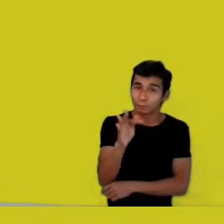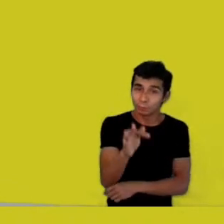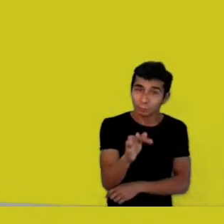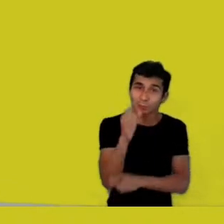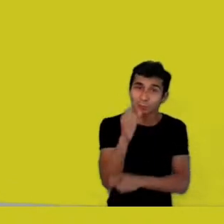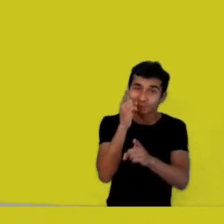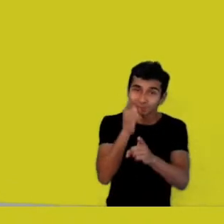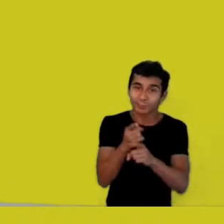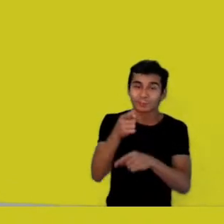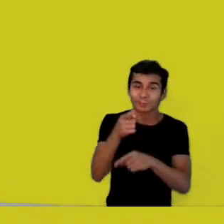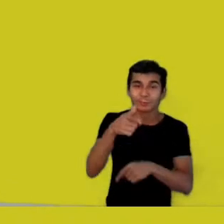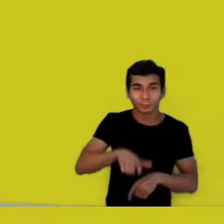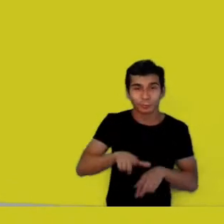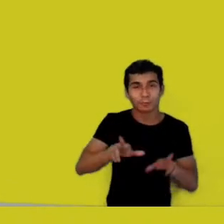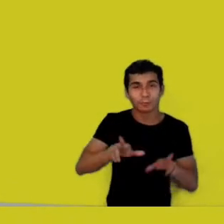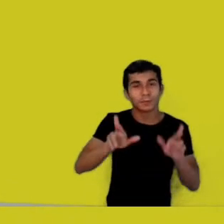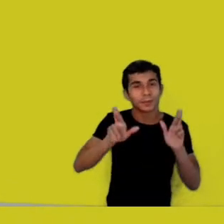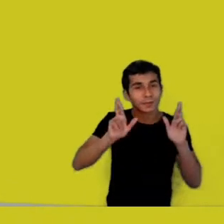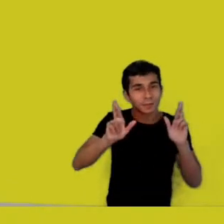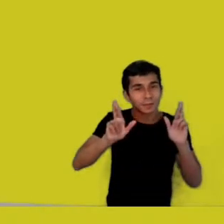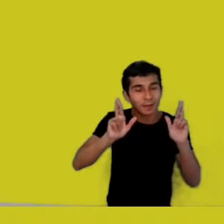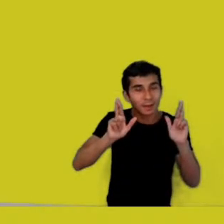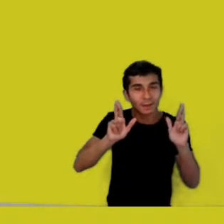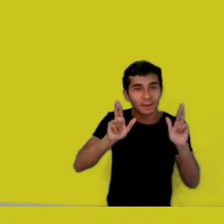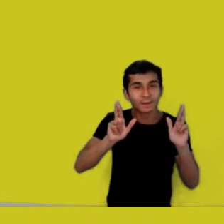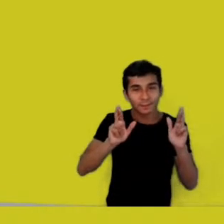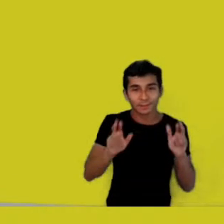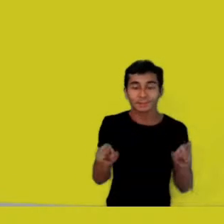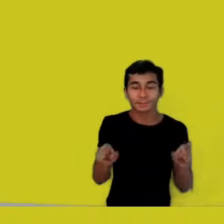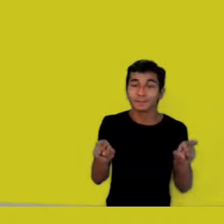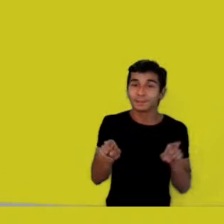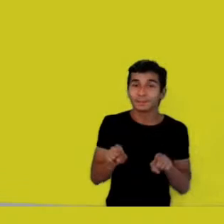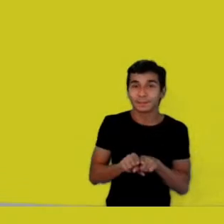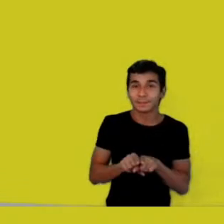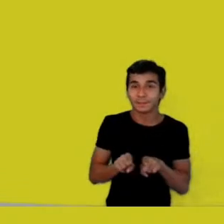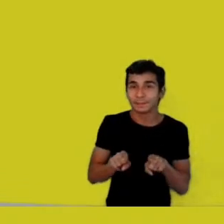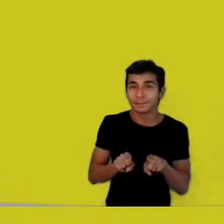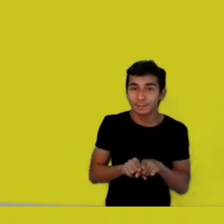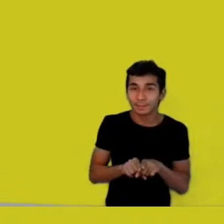and may we cut what’s to come